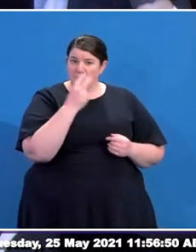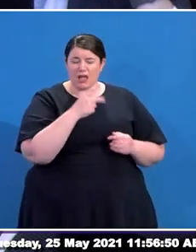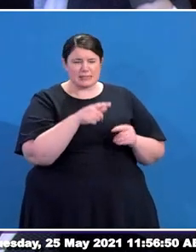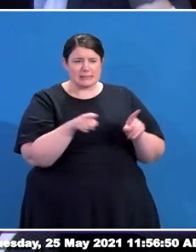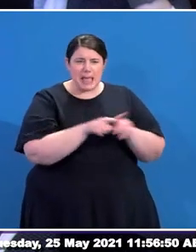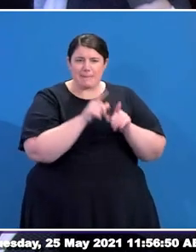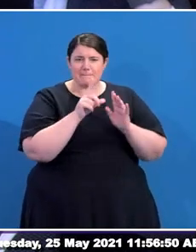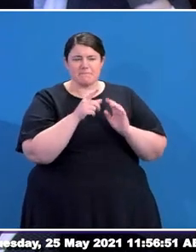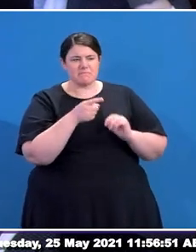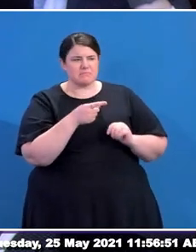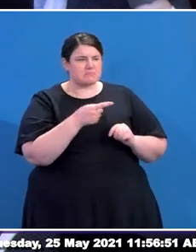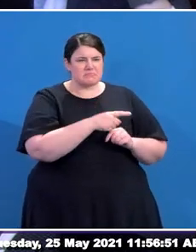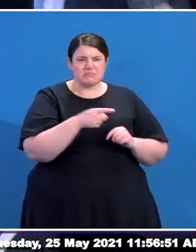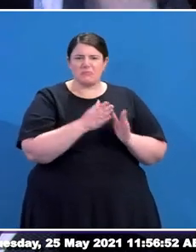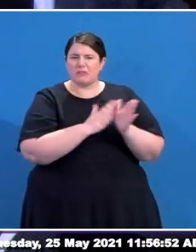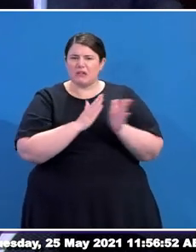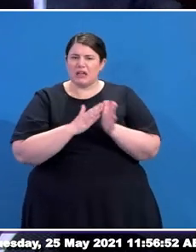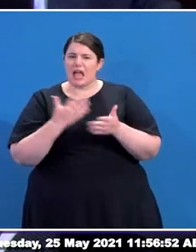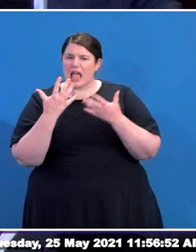But you did get some specialist assessments